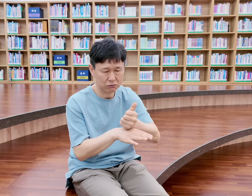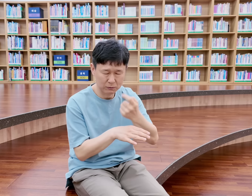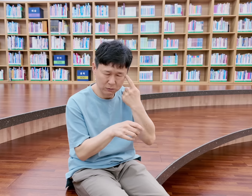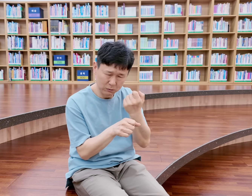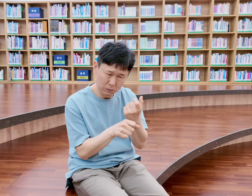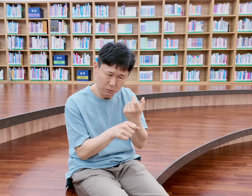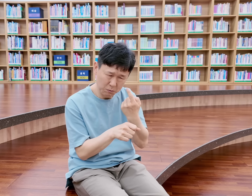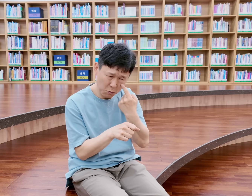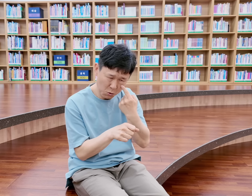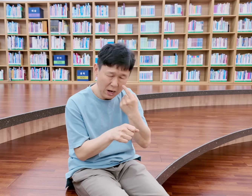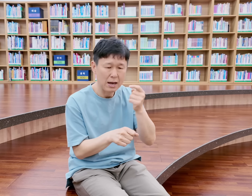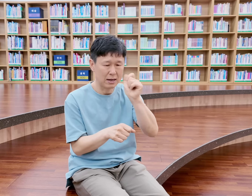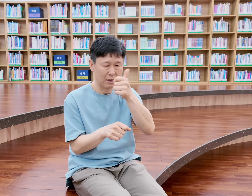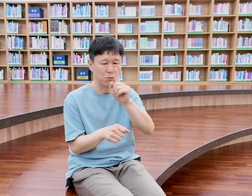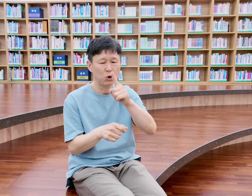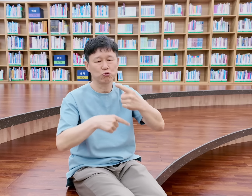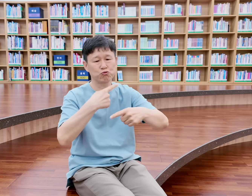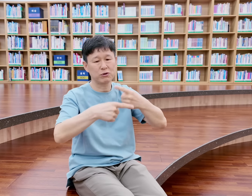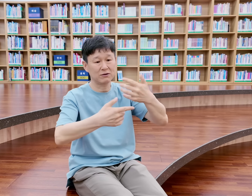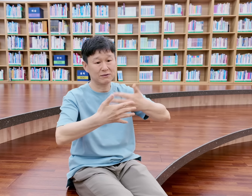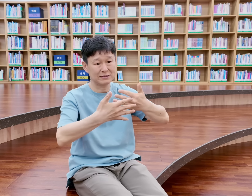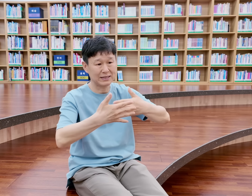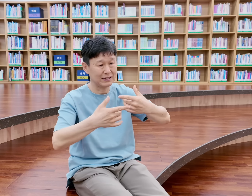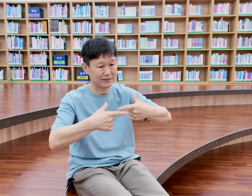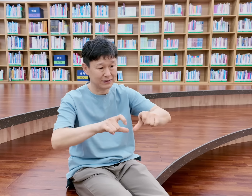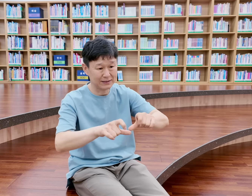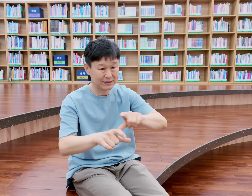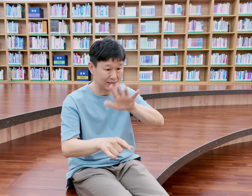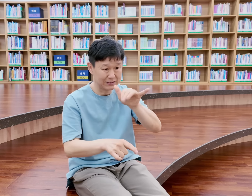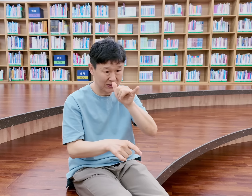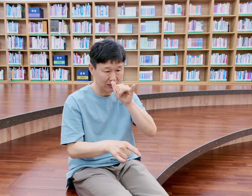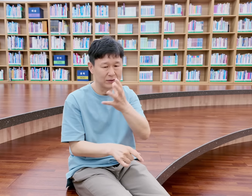After much thought, we rented a sign language book video DVD,